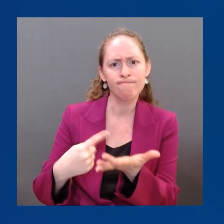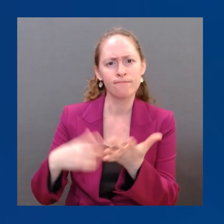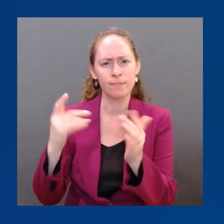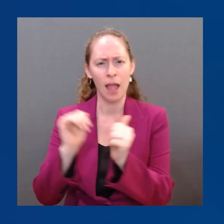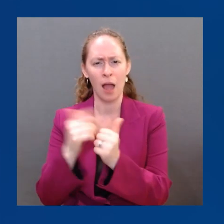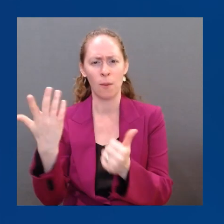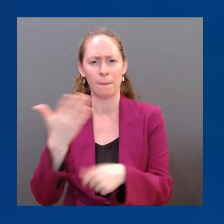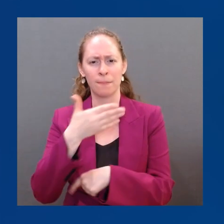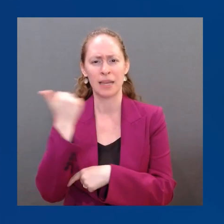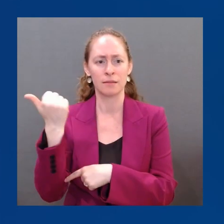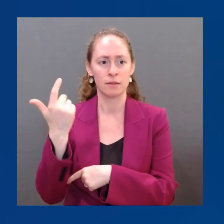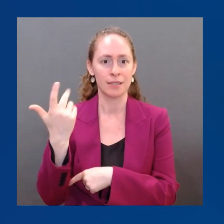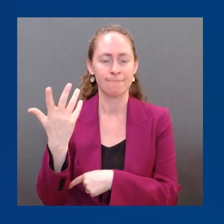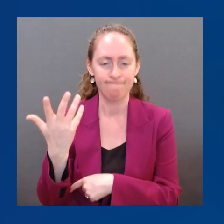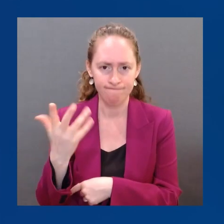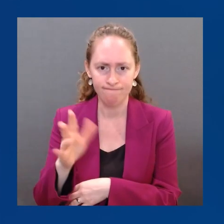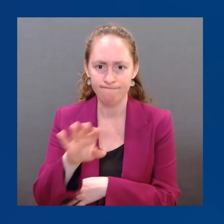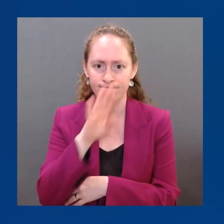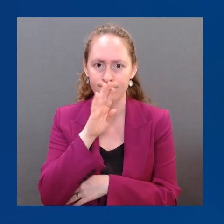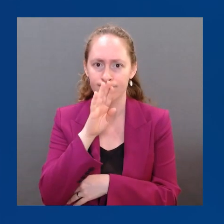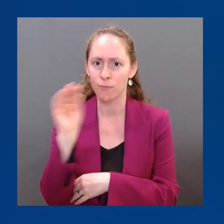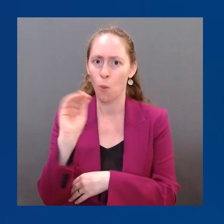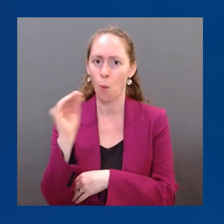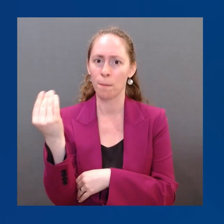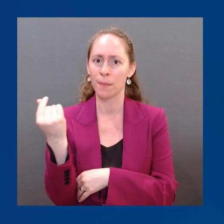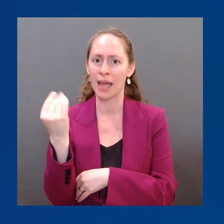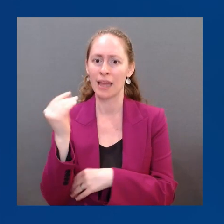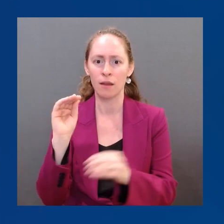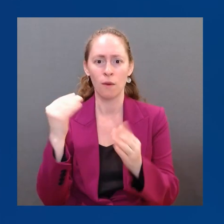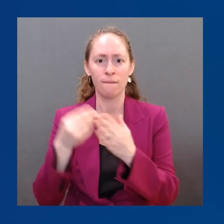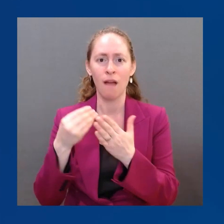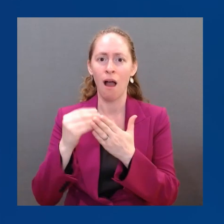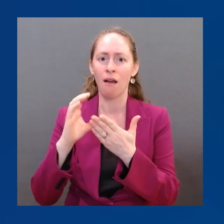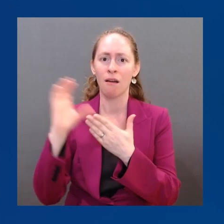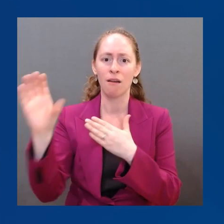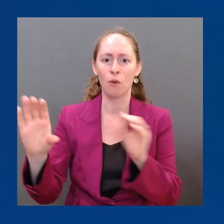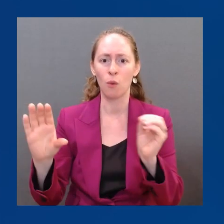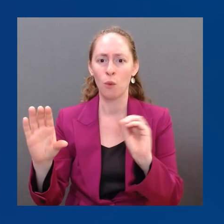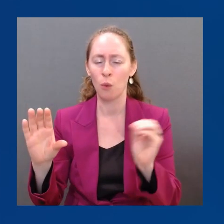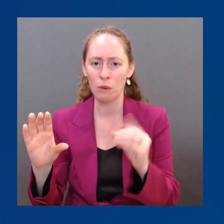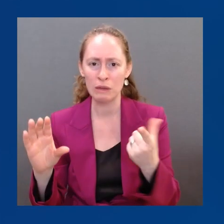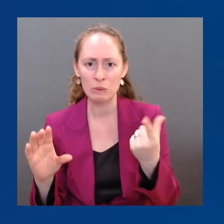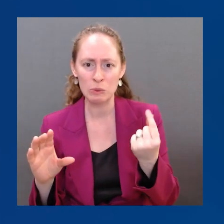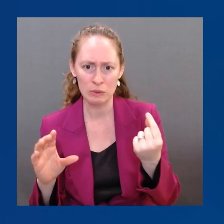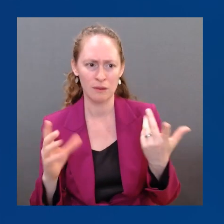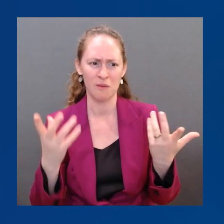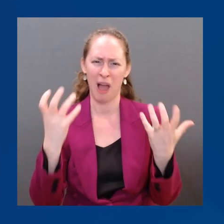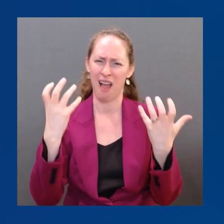And therefore, we can't ensure that Americans get access to the next generation of therapies that will also be available.